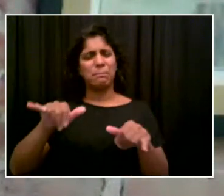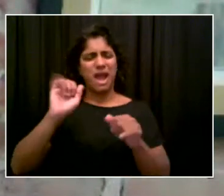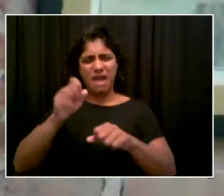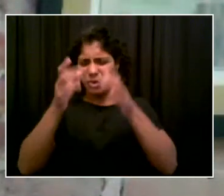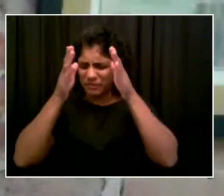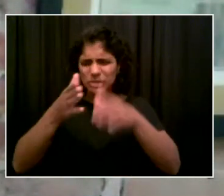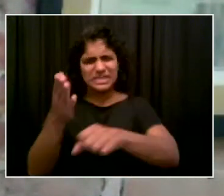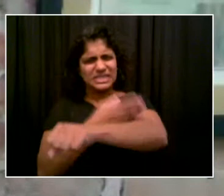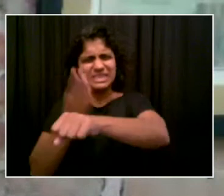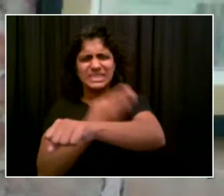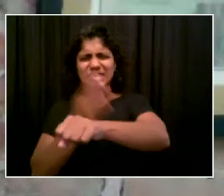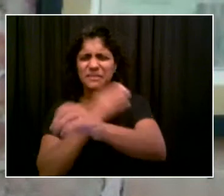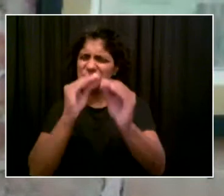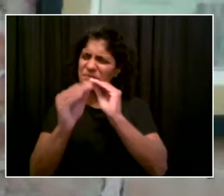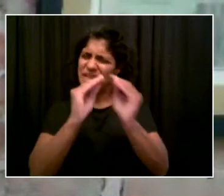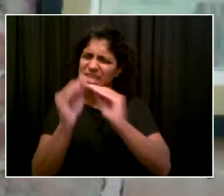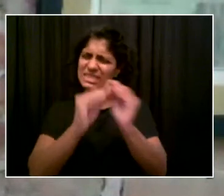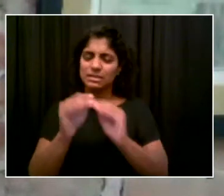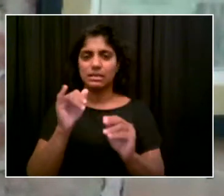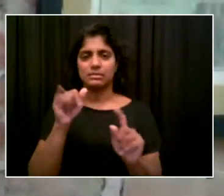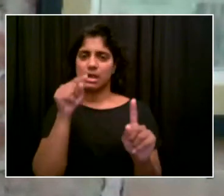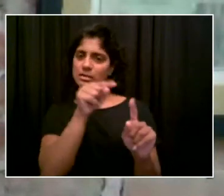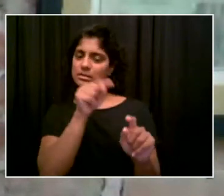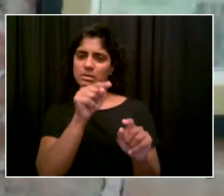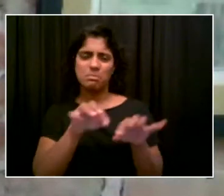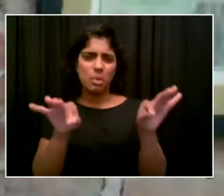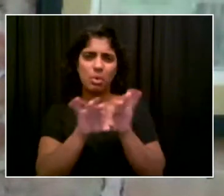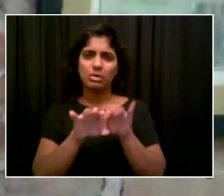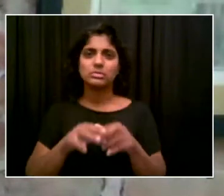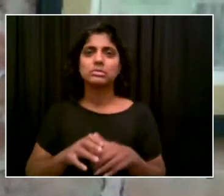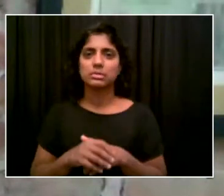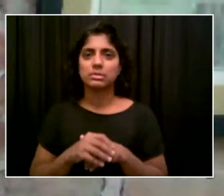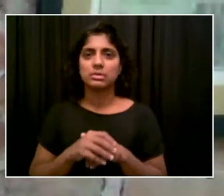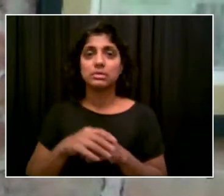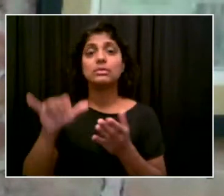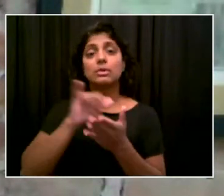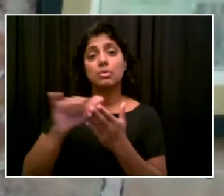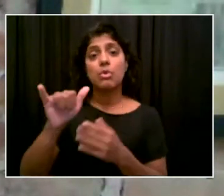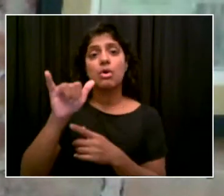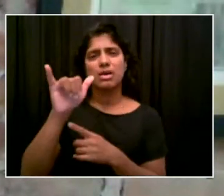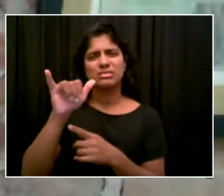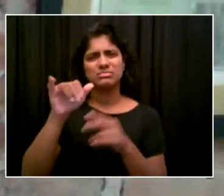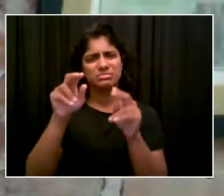ATTRACTIVE AND LIVABLE AND HAVE THE AMENITIES